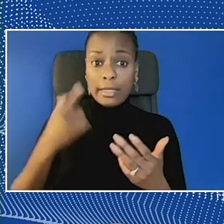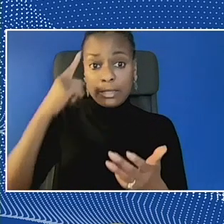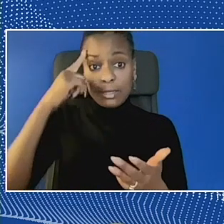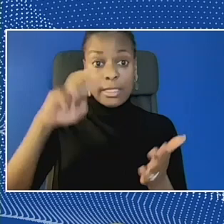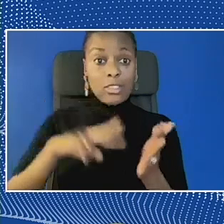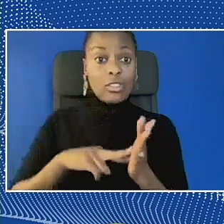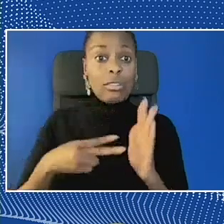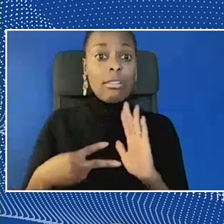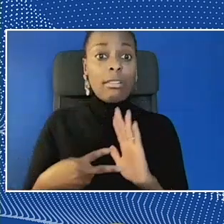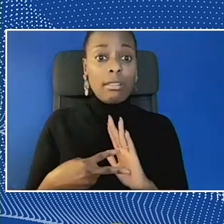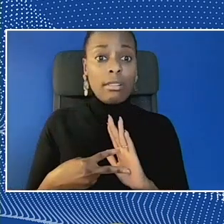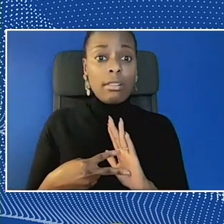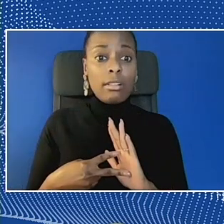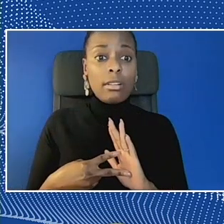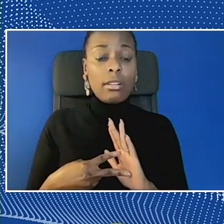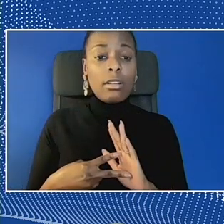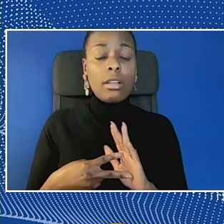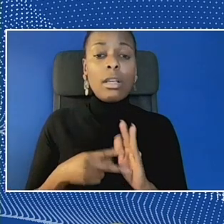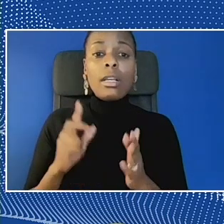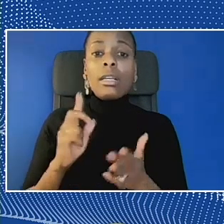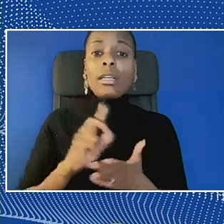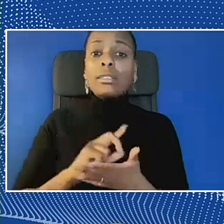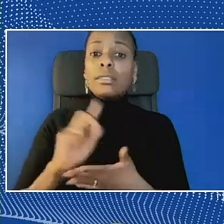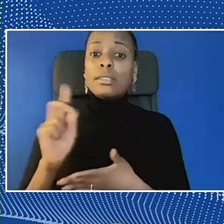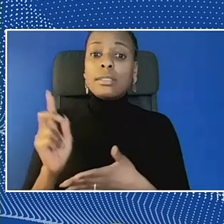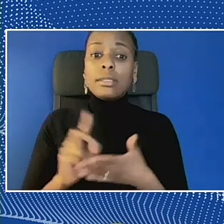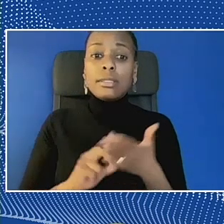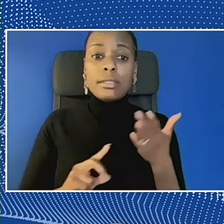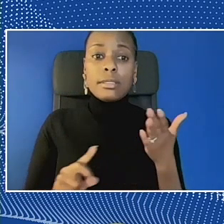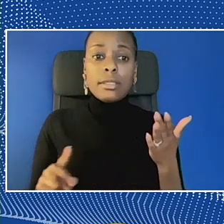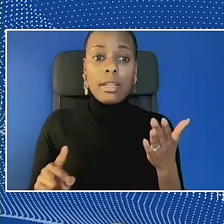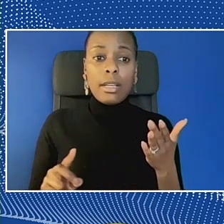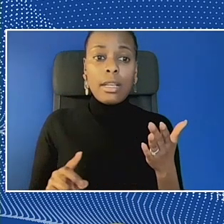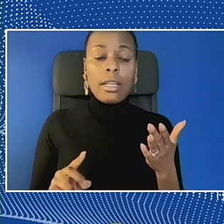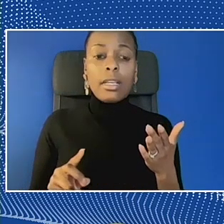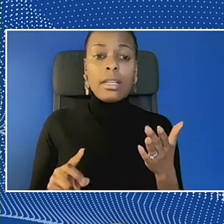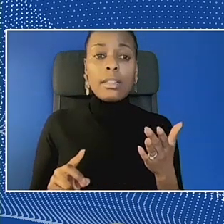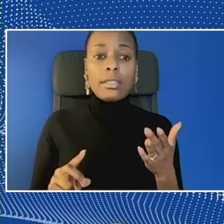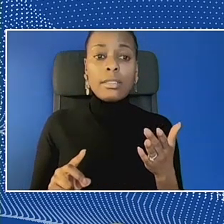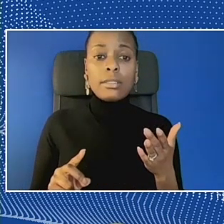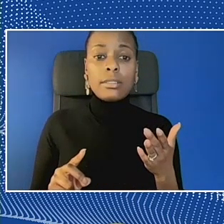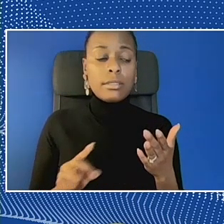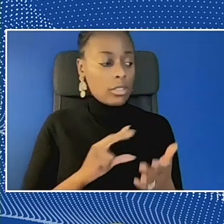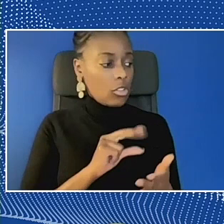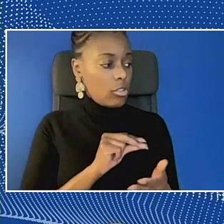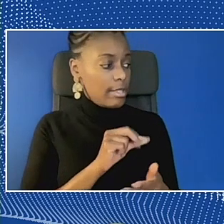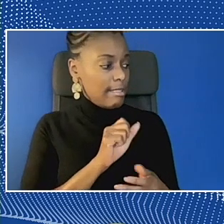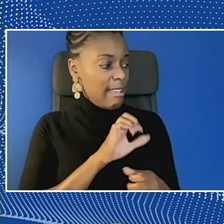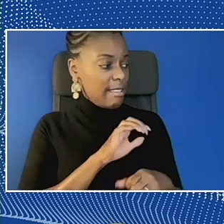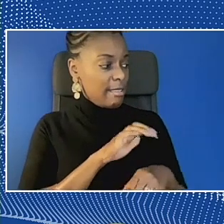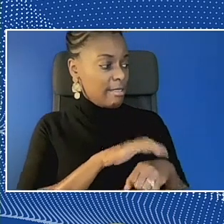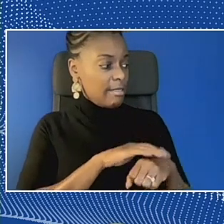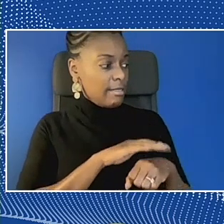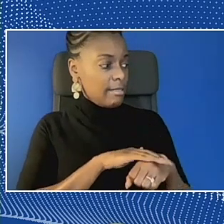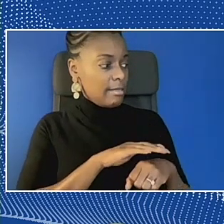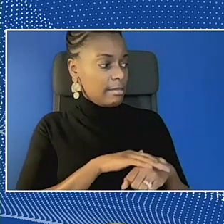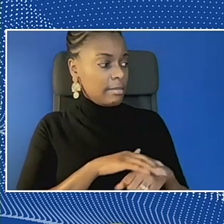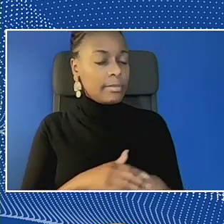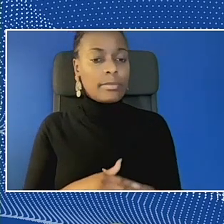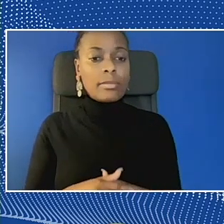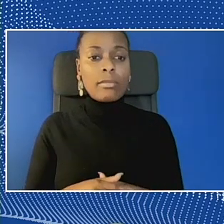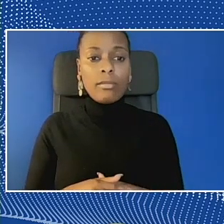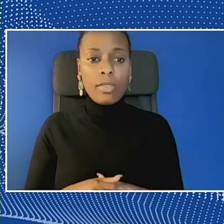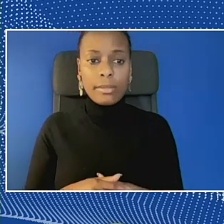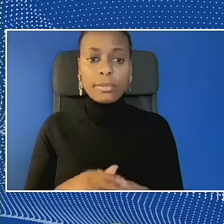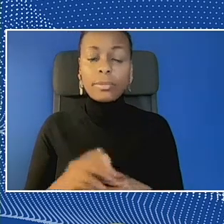And that it is designed to weed people